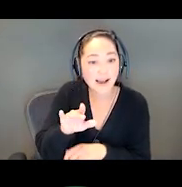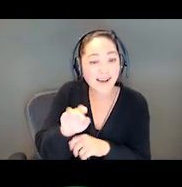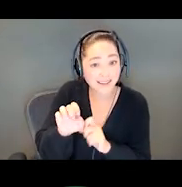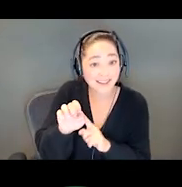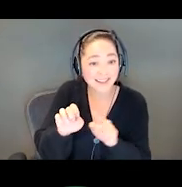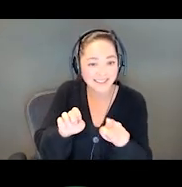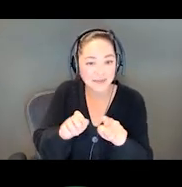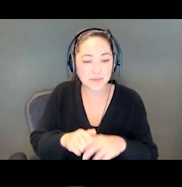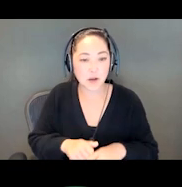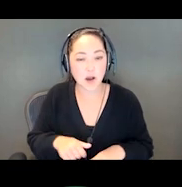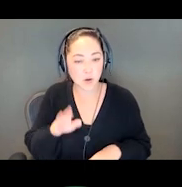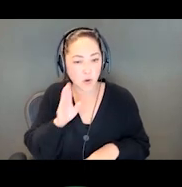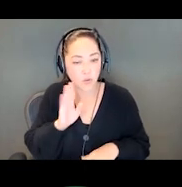in, with the X.